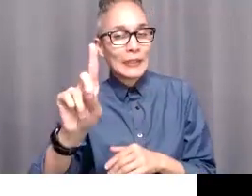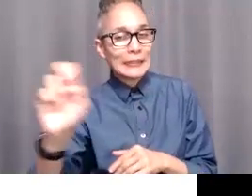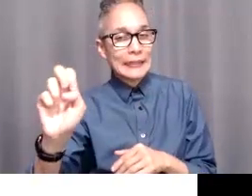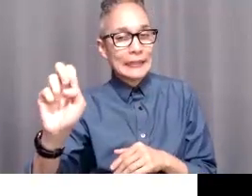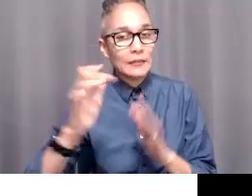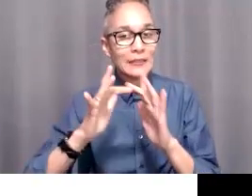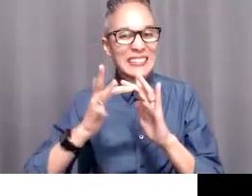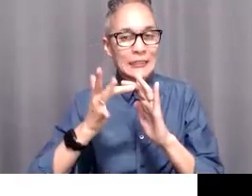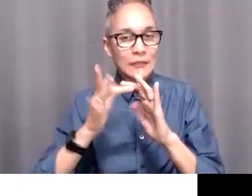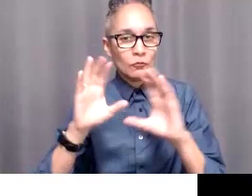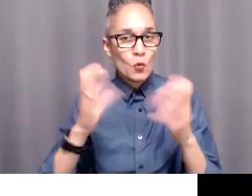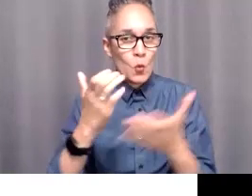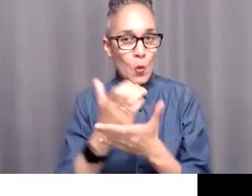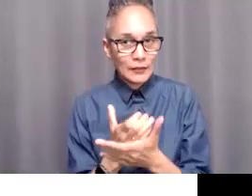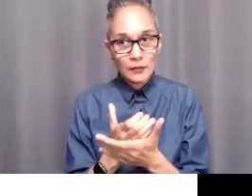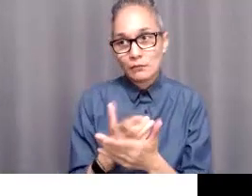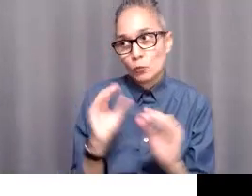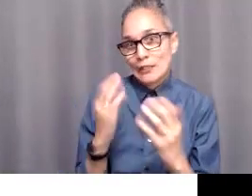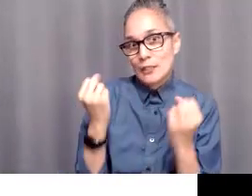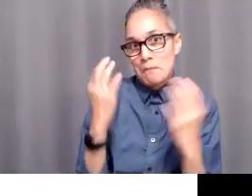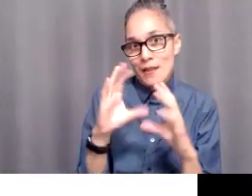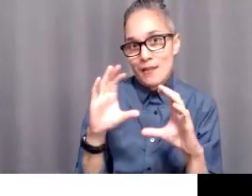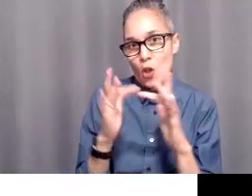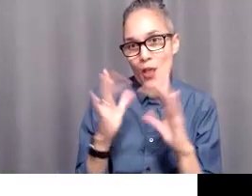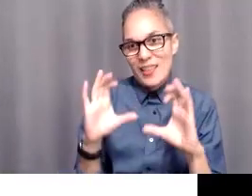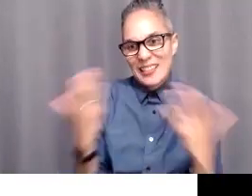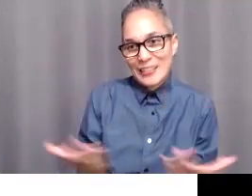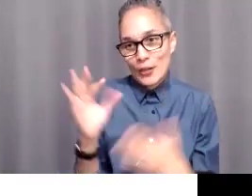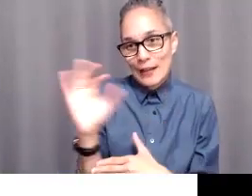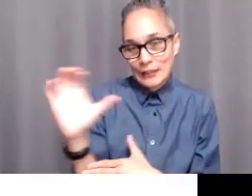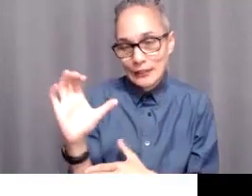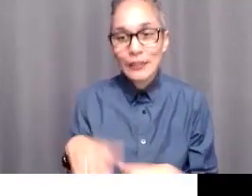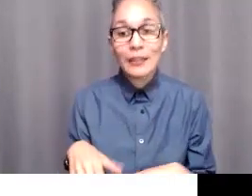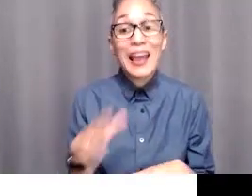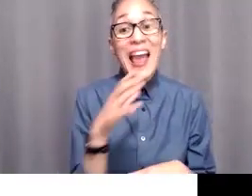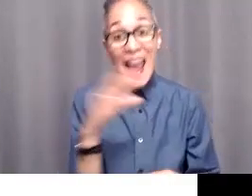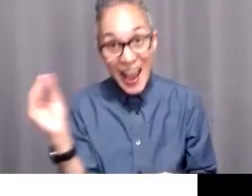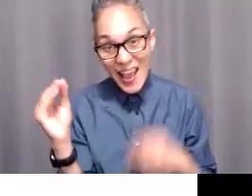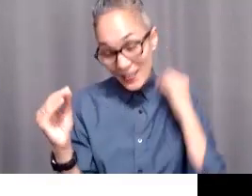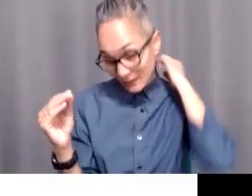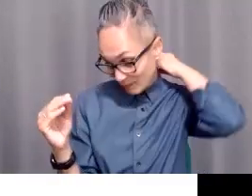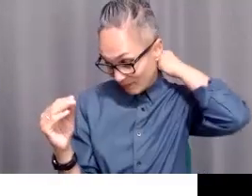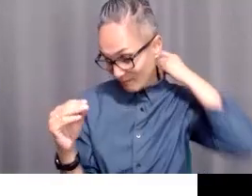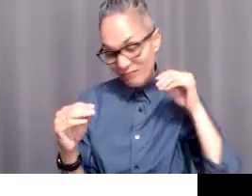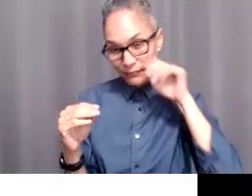which is what we teach here at City College. And additionally, if you did not know, this past,